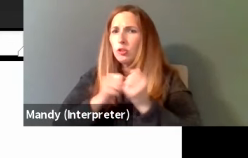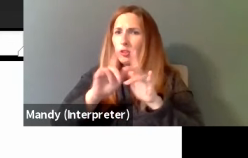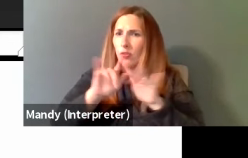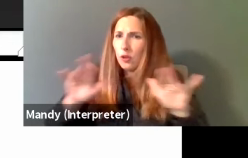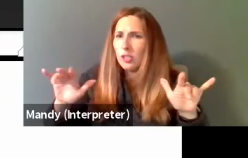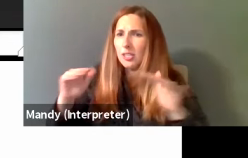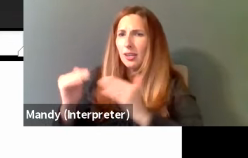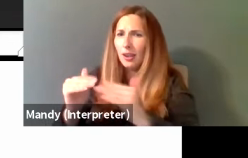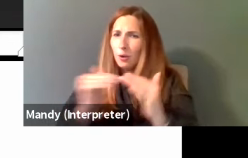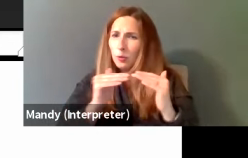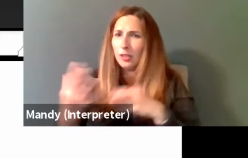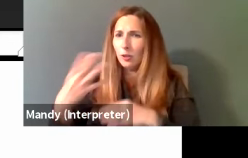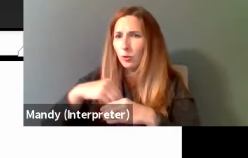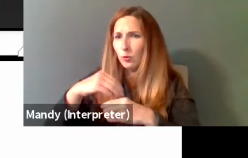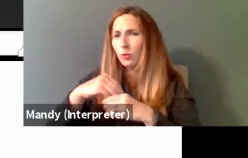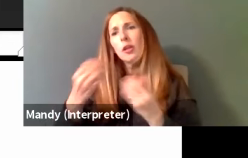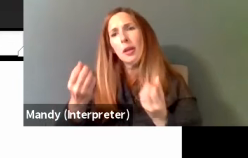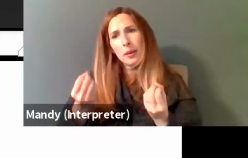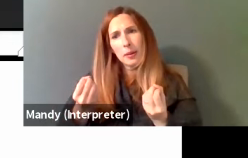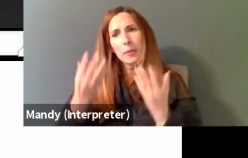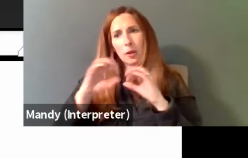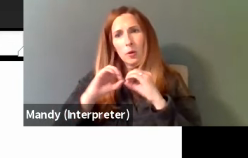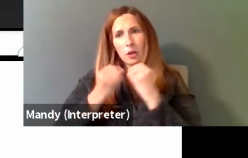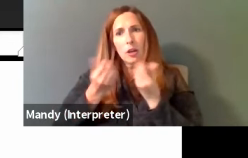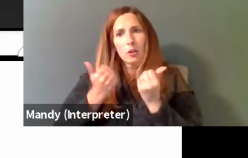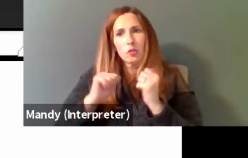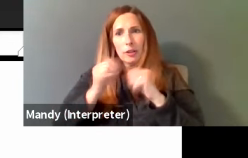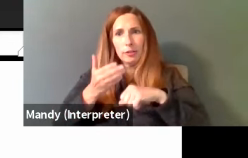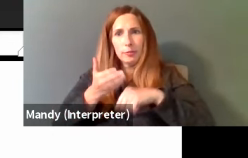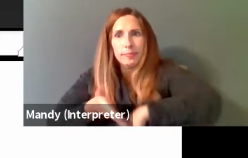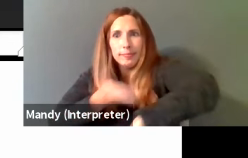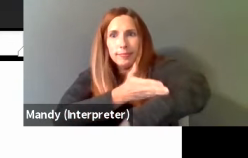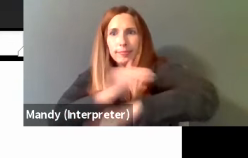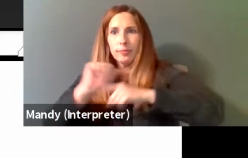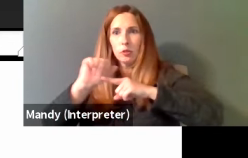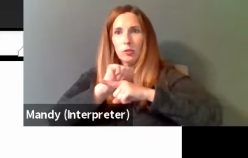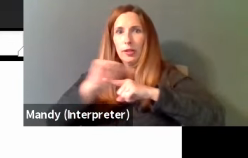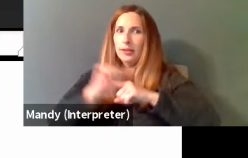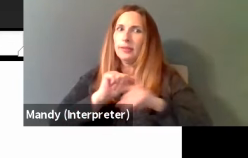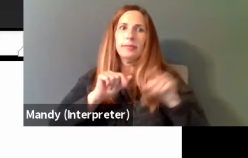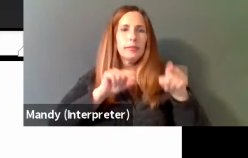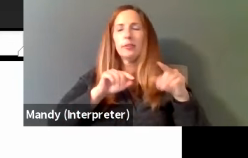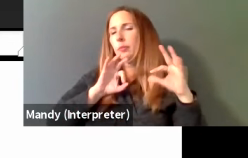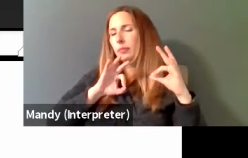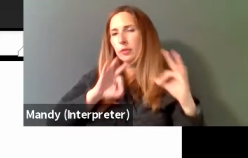A lot of organizations are trying to up their training and this is a perfect document that would spell out